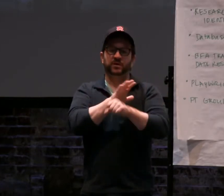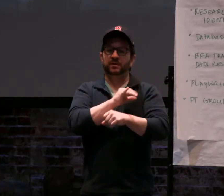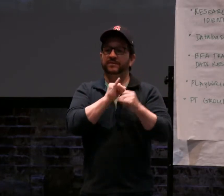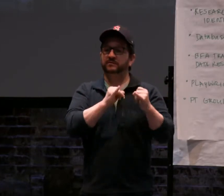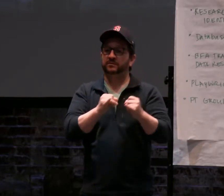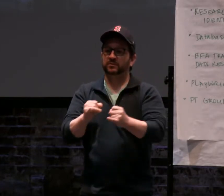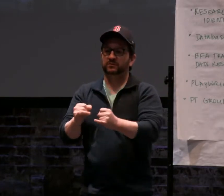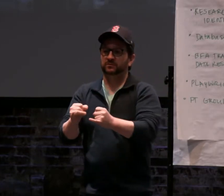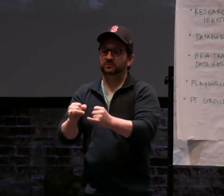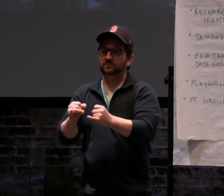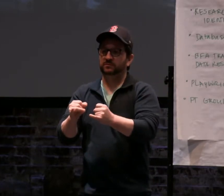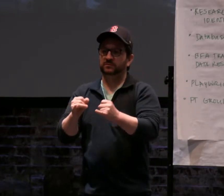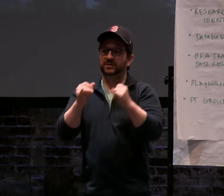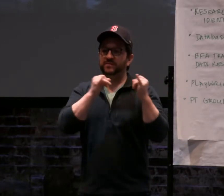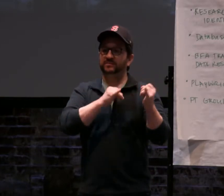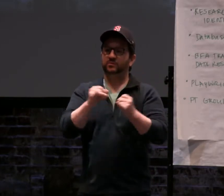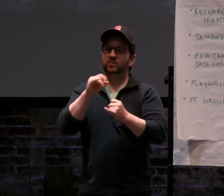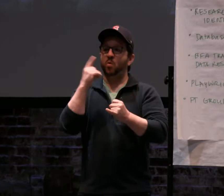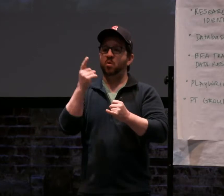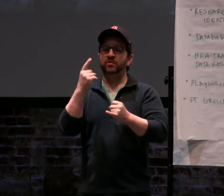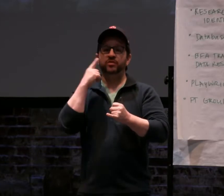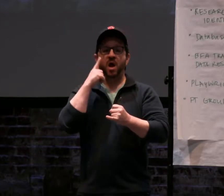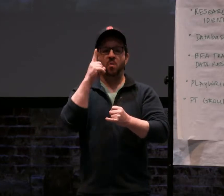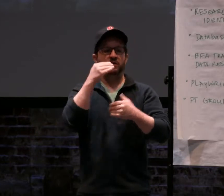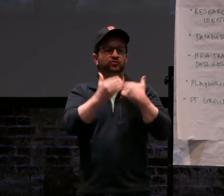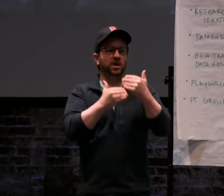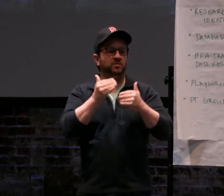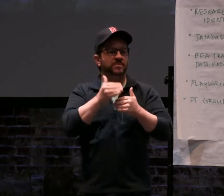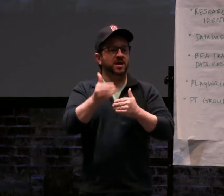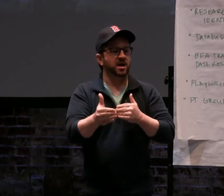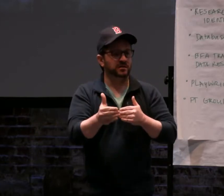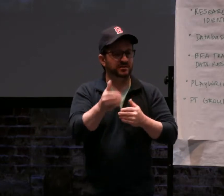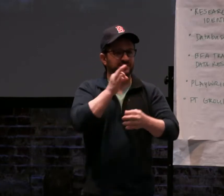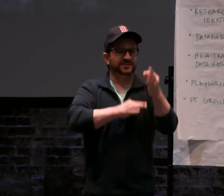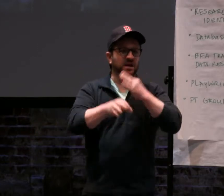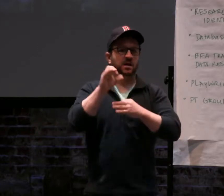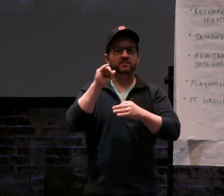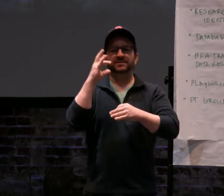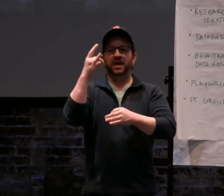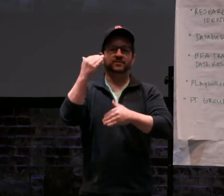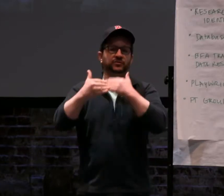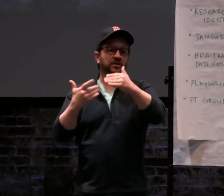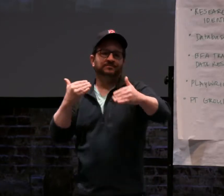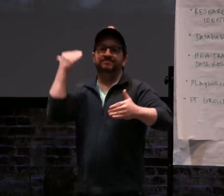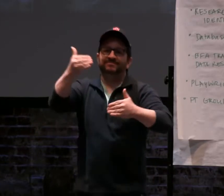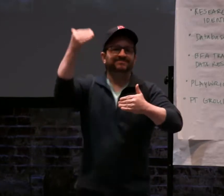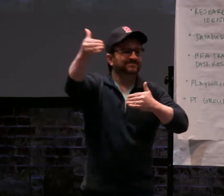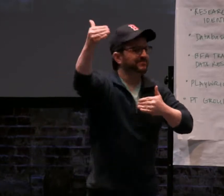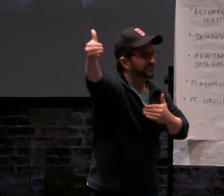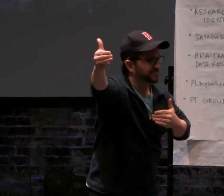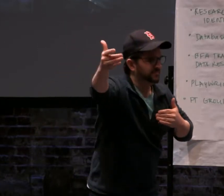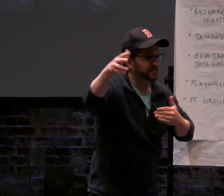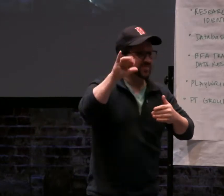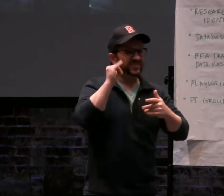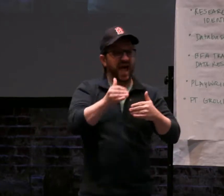Looking back at the history of deaf theater, it's always been individualized. There have been incidents or moments or individuals